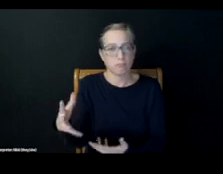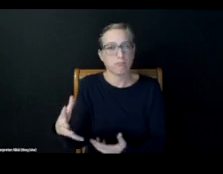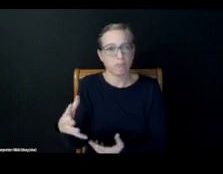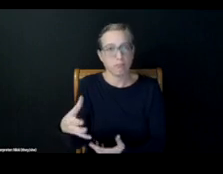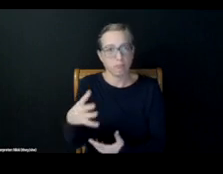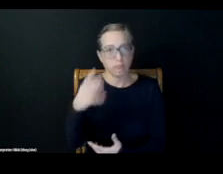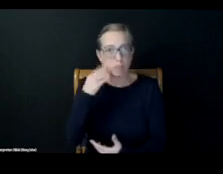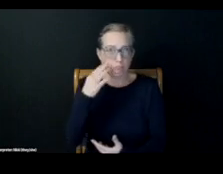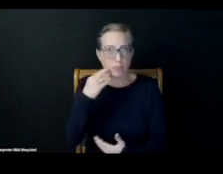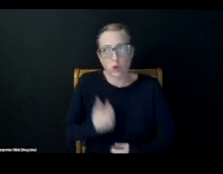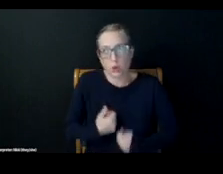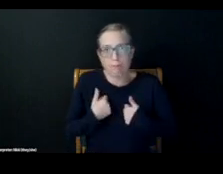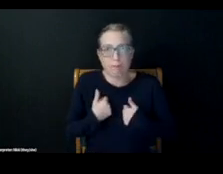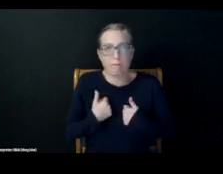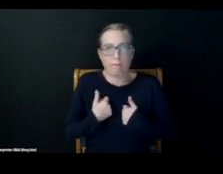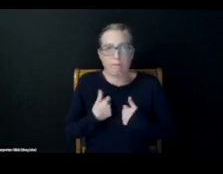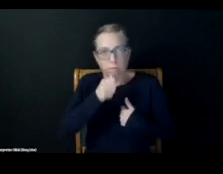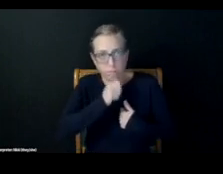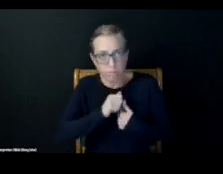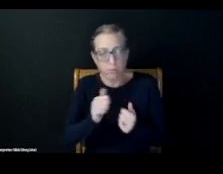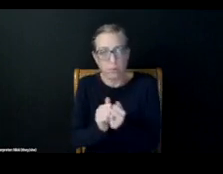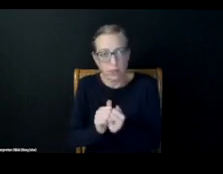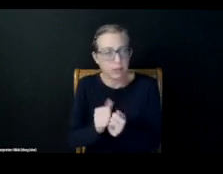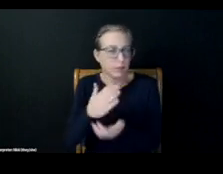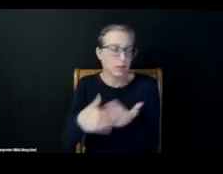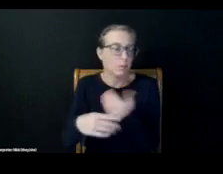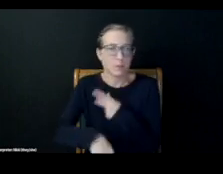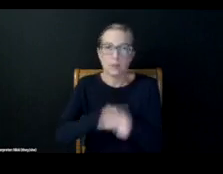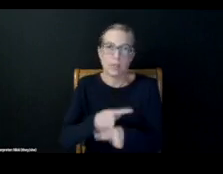This may be more prevalent than a lot of